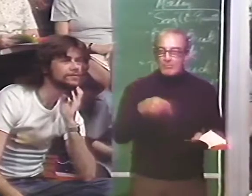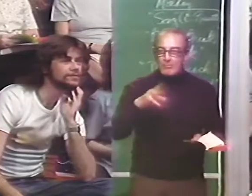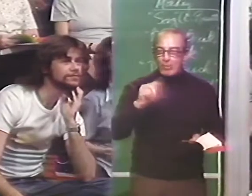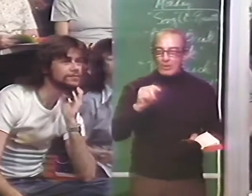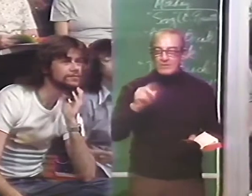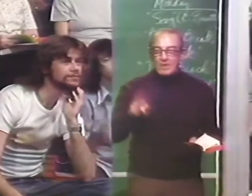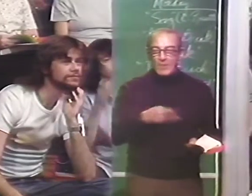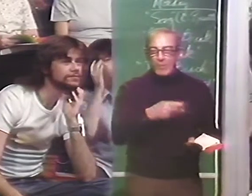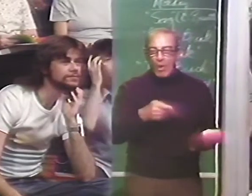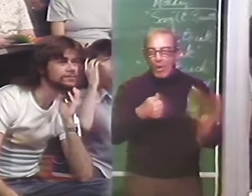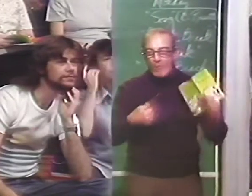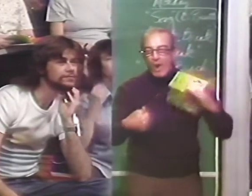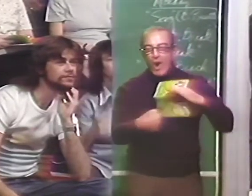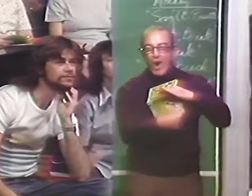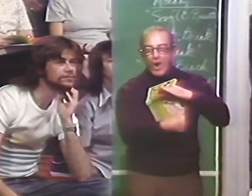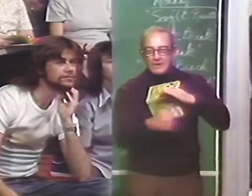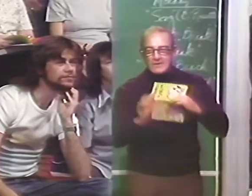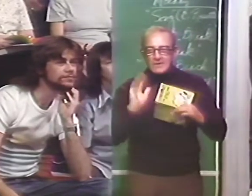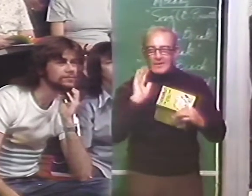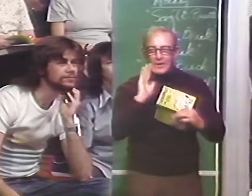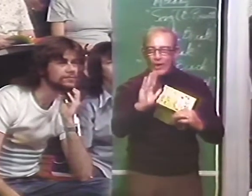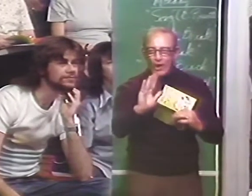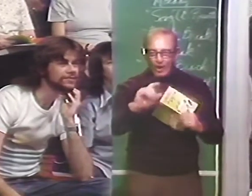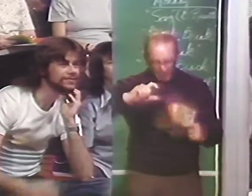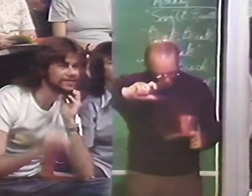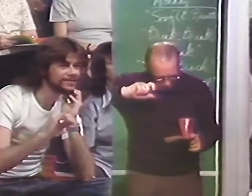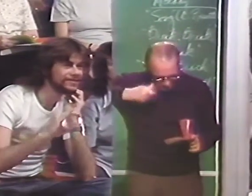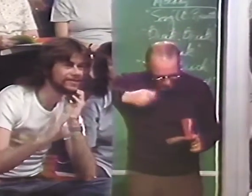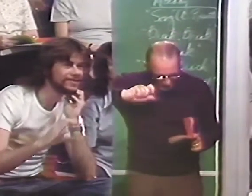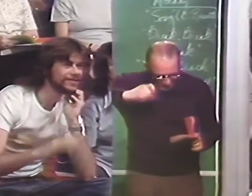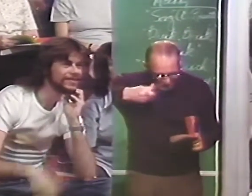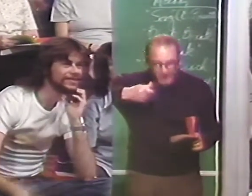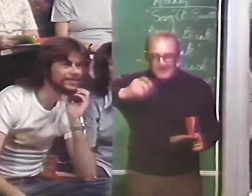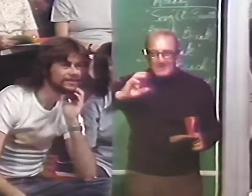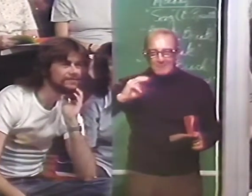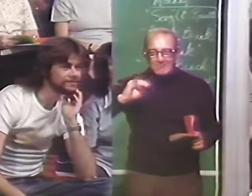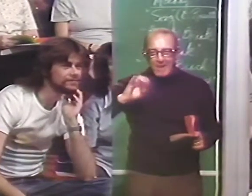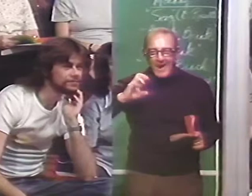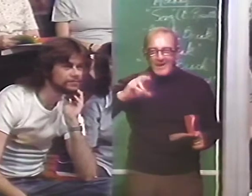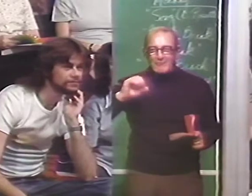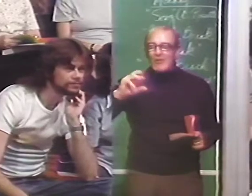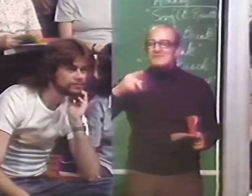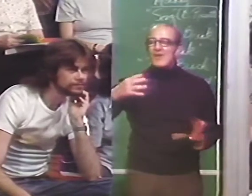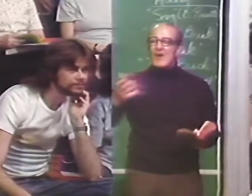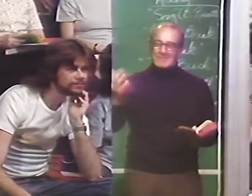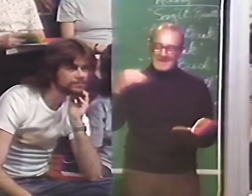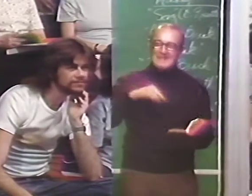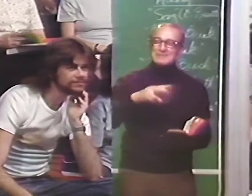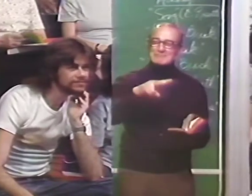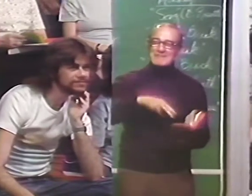PUT THE POEM UNDER YOUR MICROSCOPE.